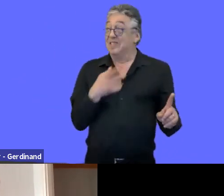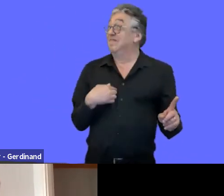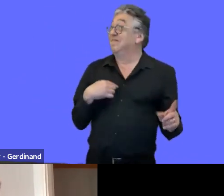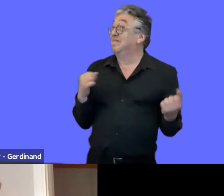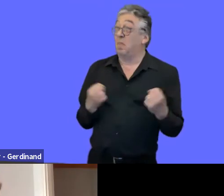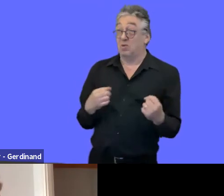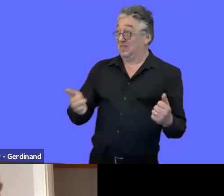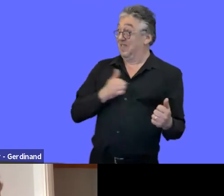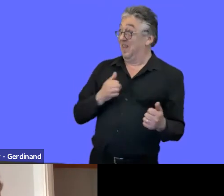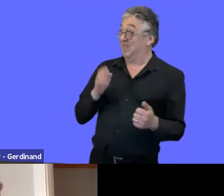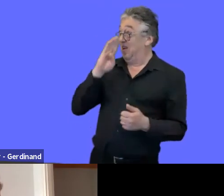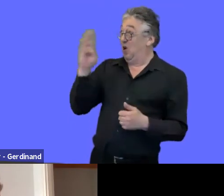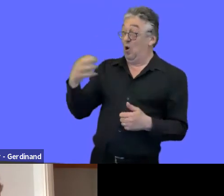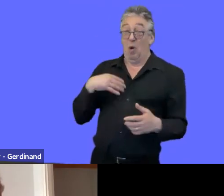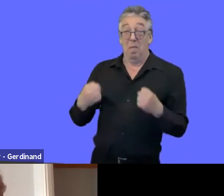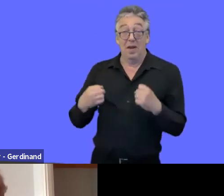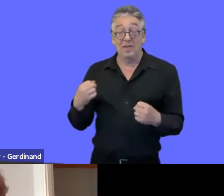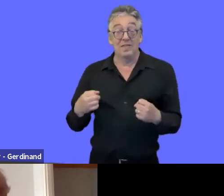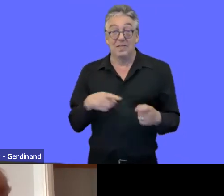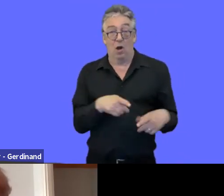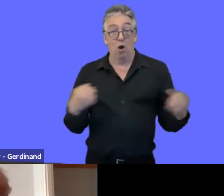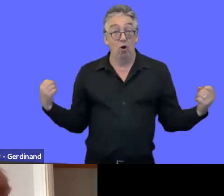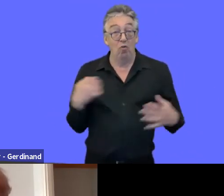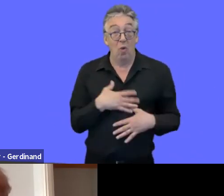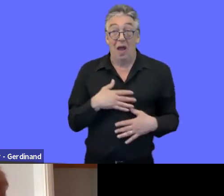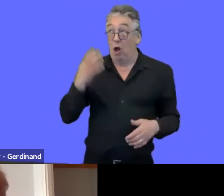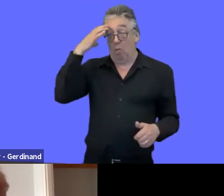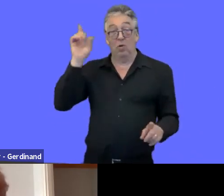They were fearing reprisal in a context where the government withdrew